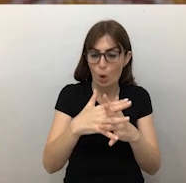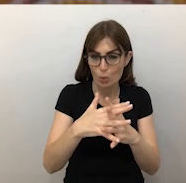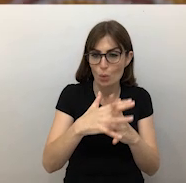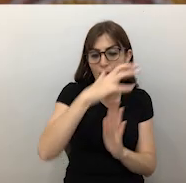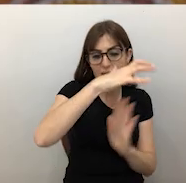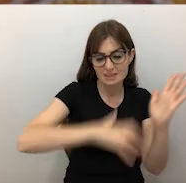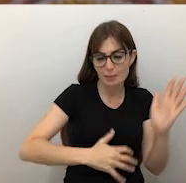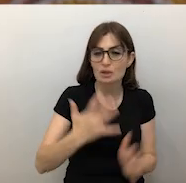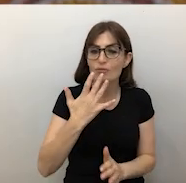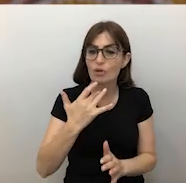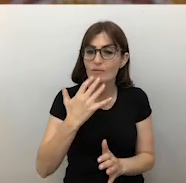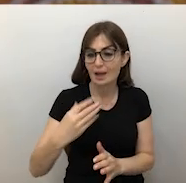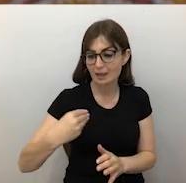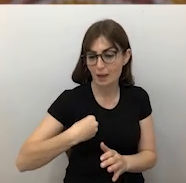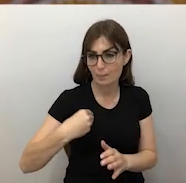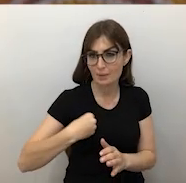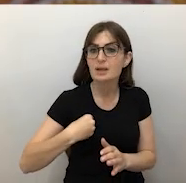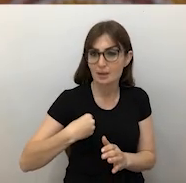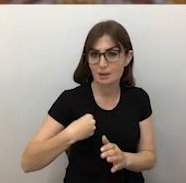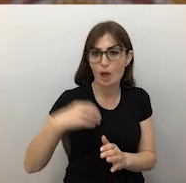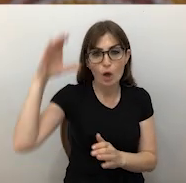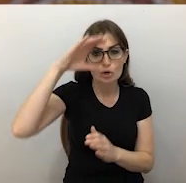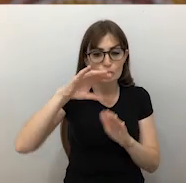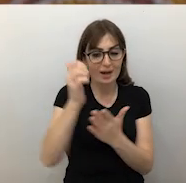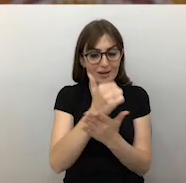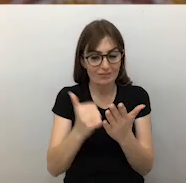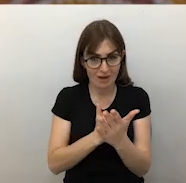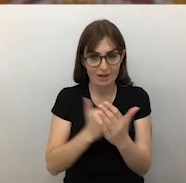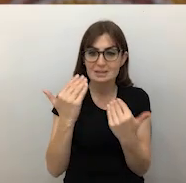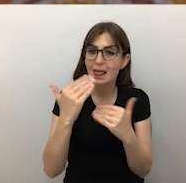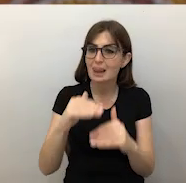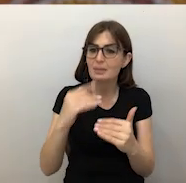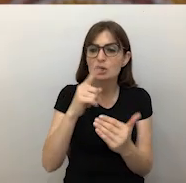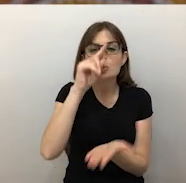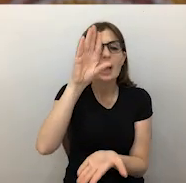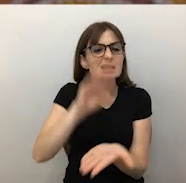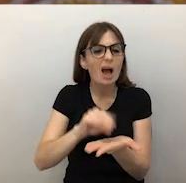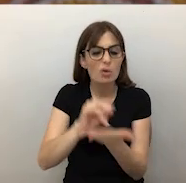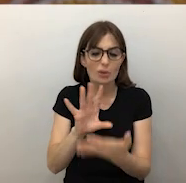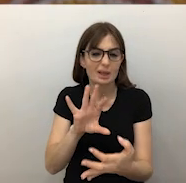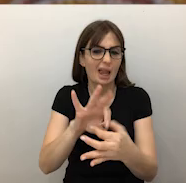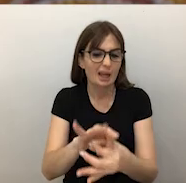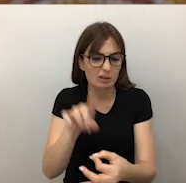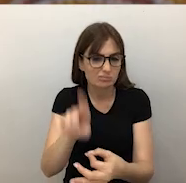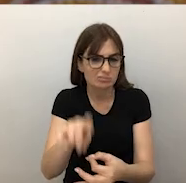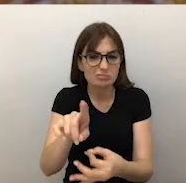for a fictitious company, Creative Arts Limited, and you can download a copy from the link in the video description.